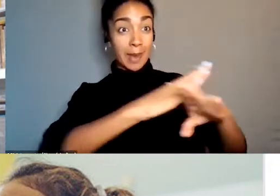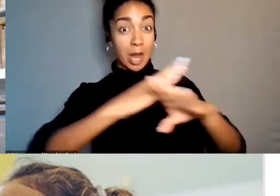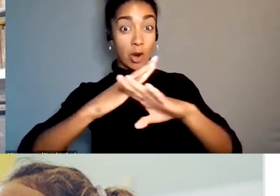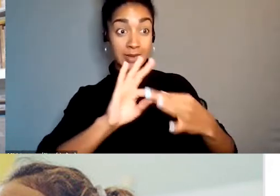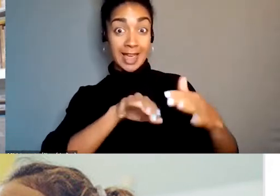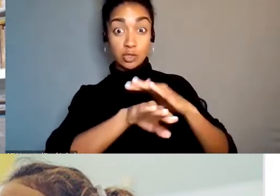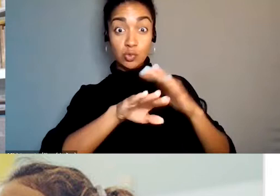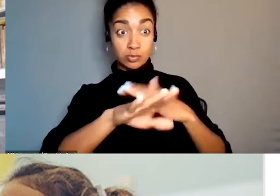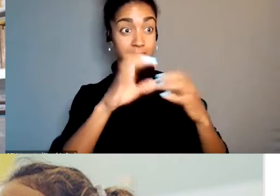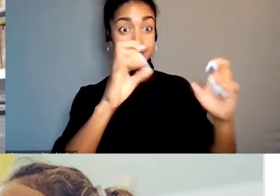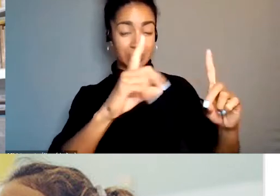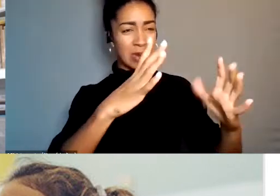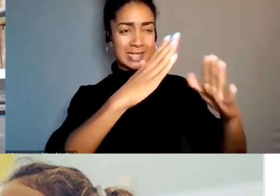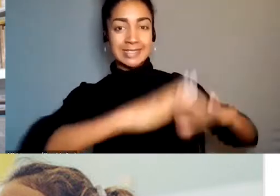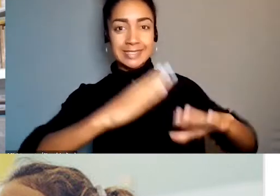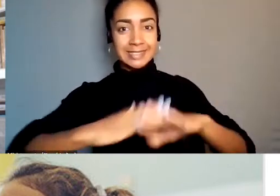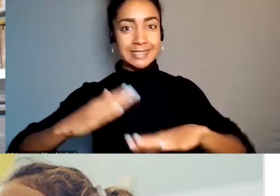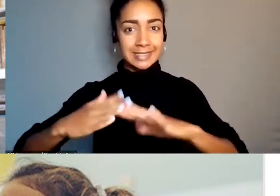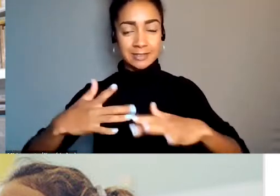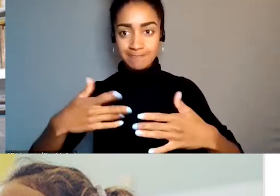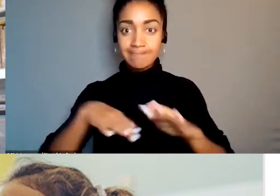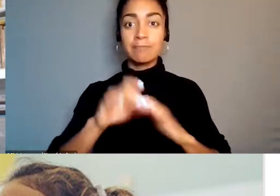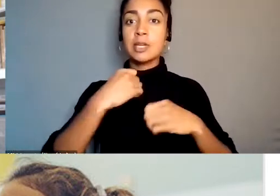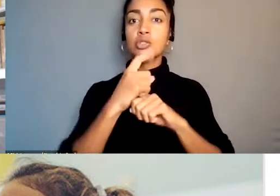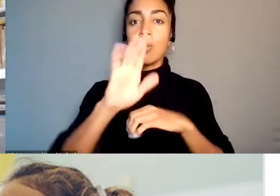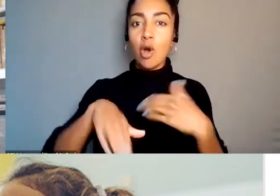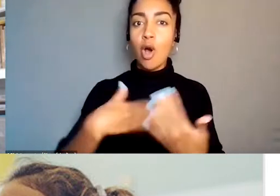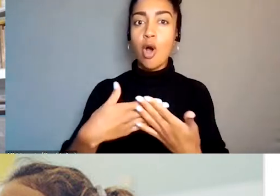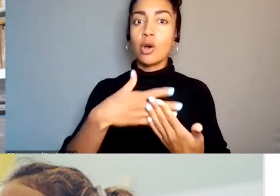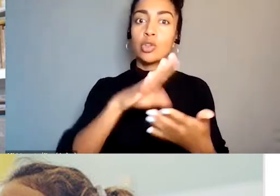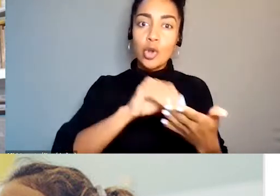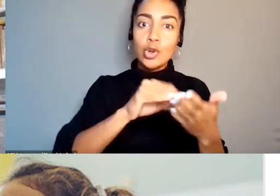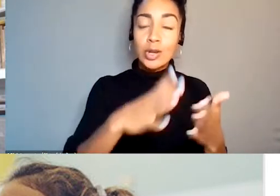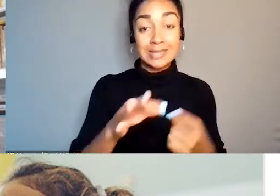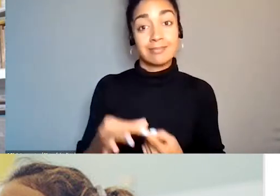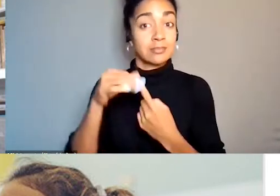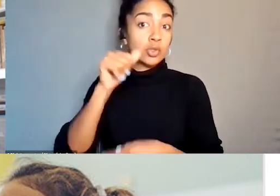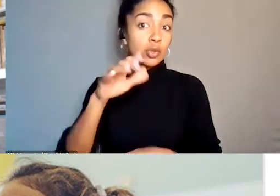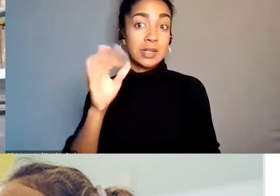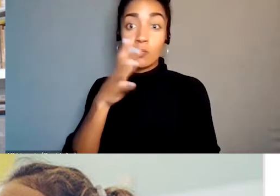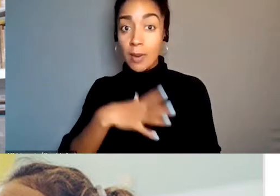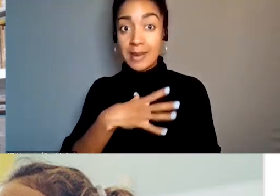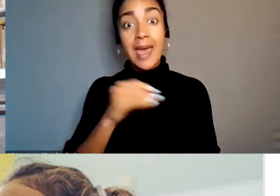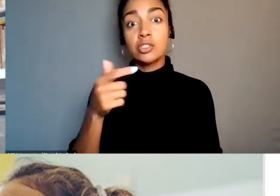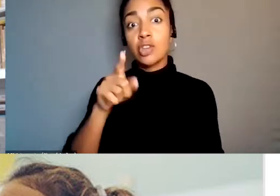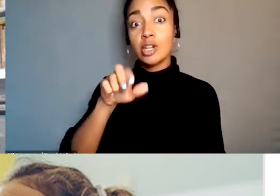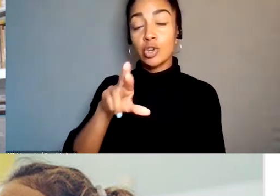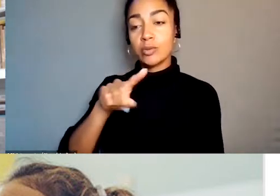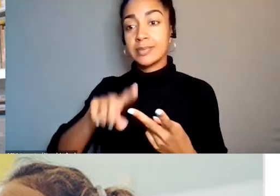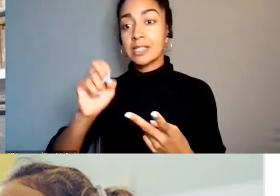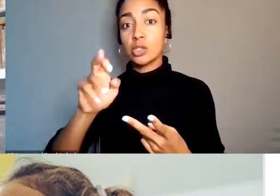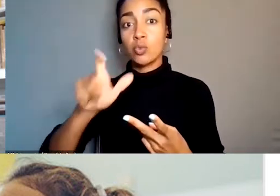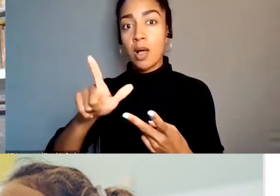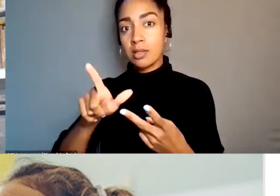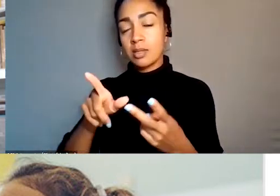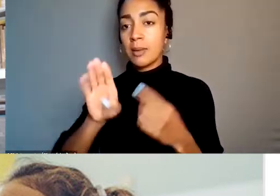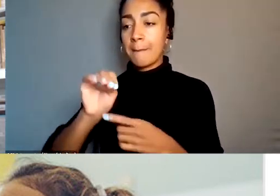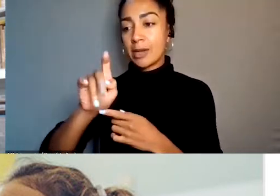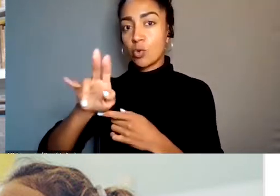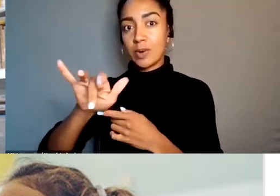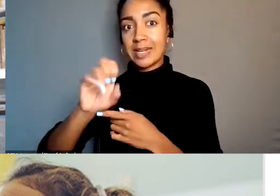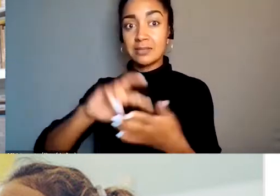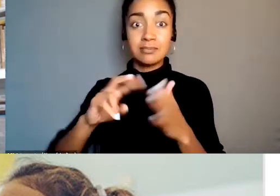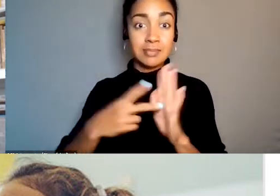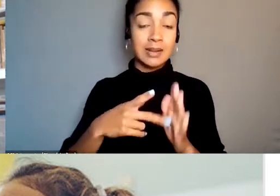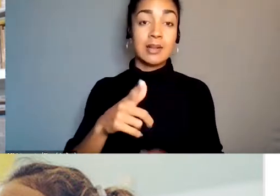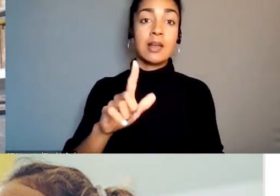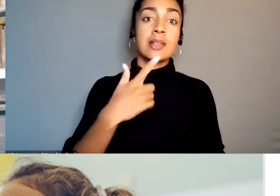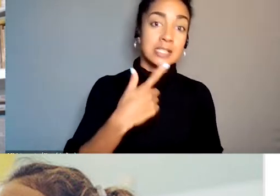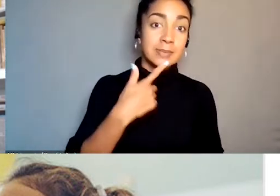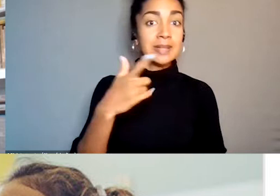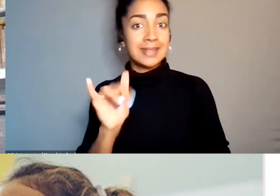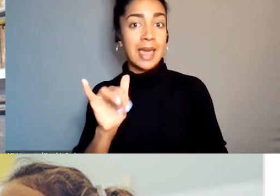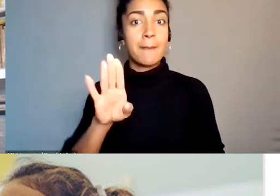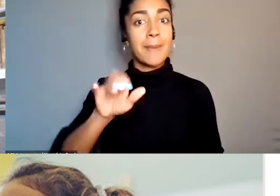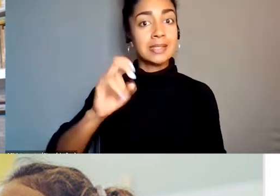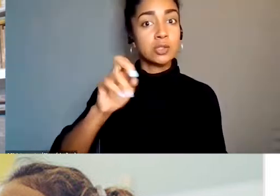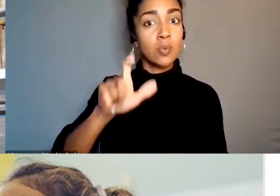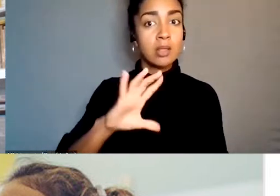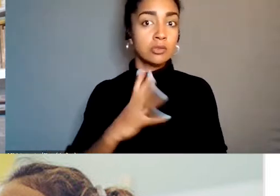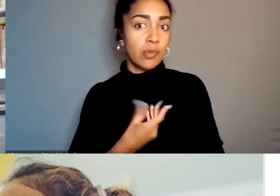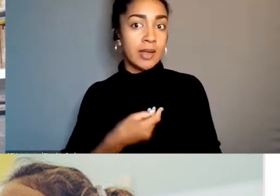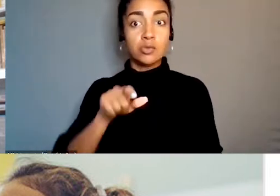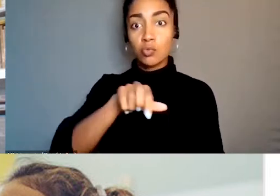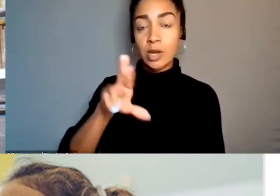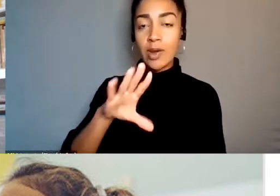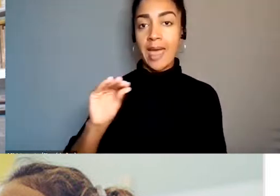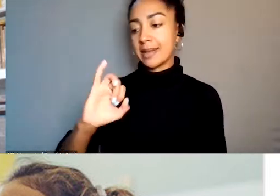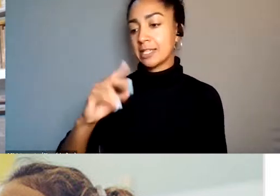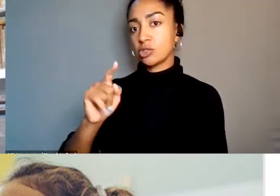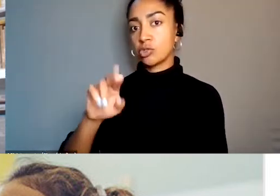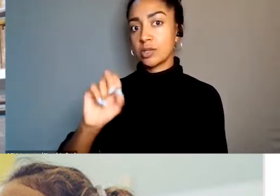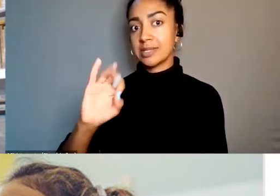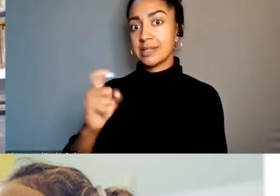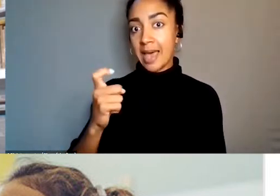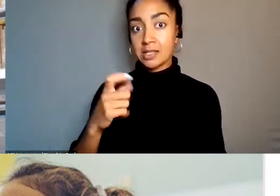opportunities, from pre-primary through higher education.